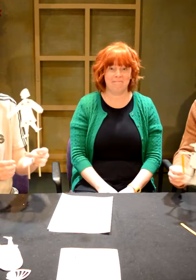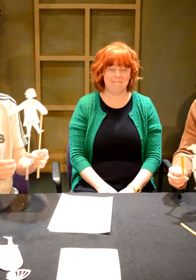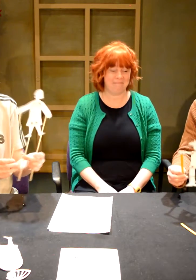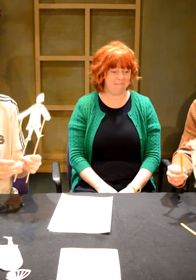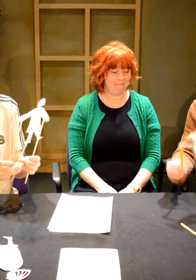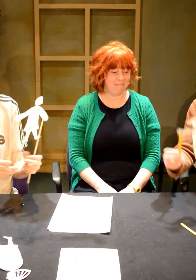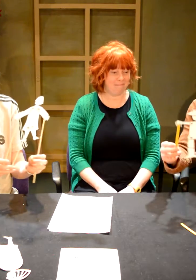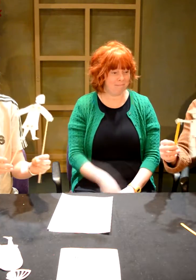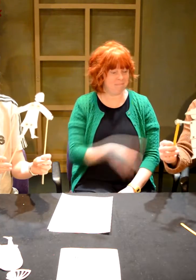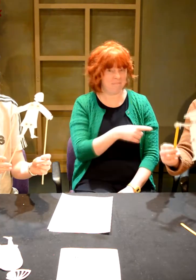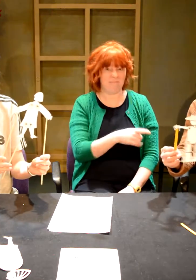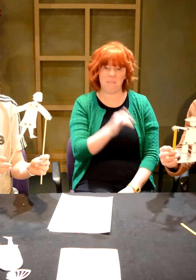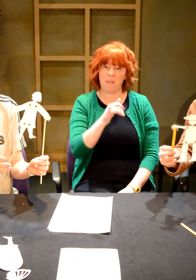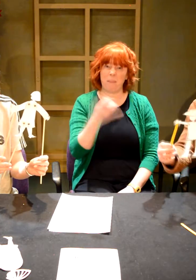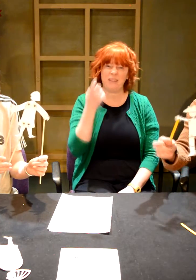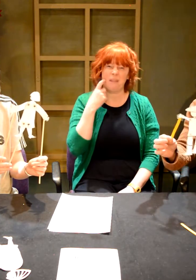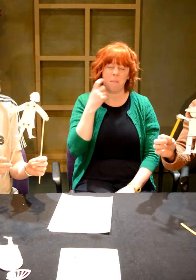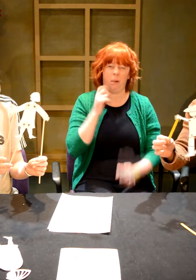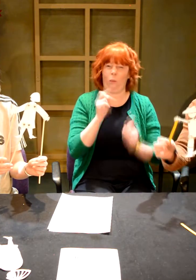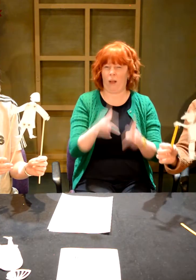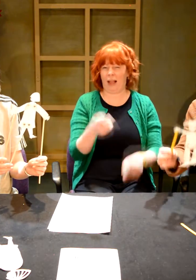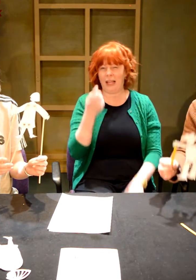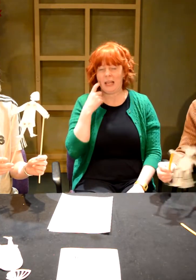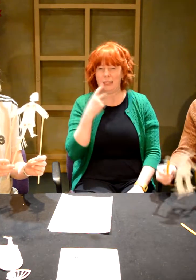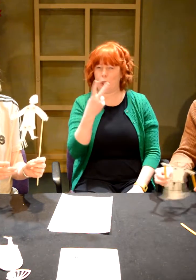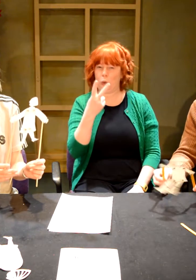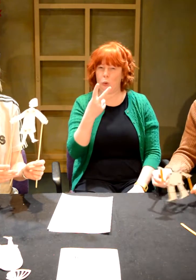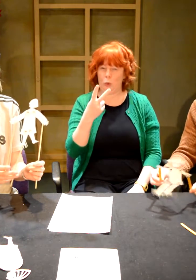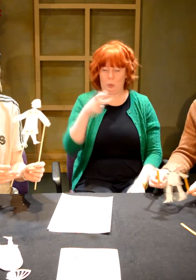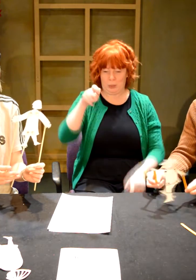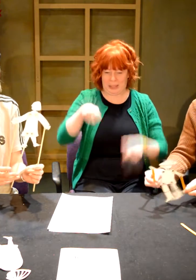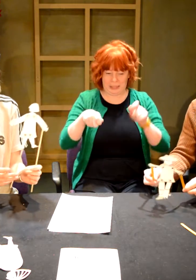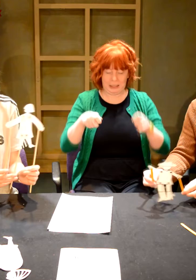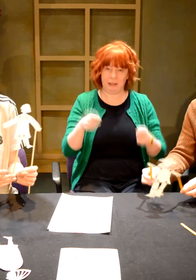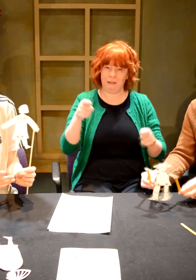[Jamie] If you want to keep it simple you can just use two sticks. I've just gone for one on each arm.